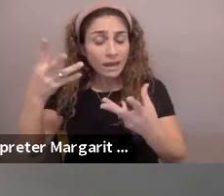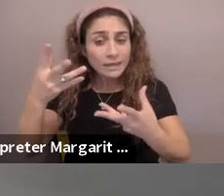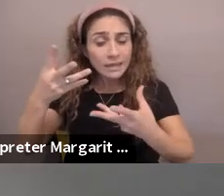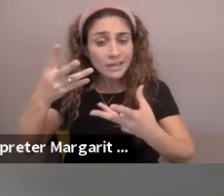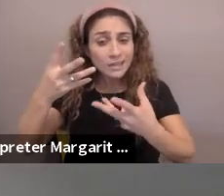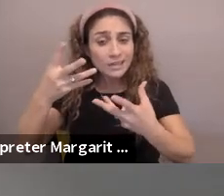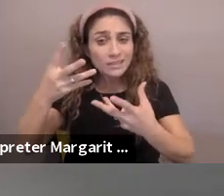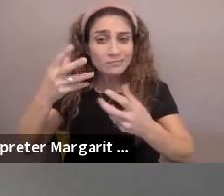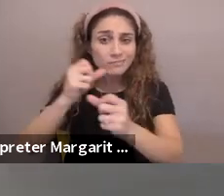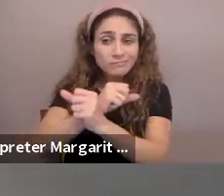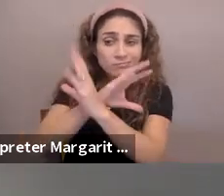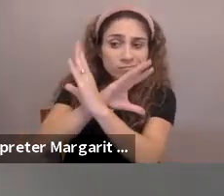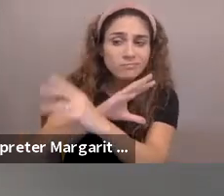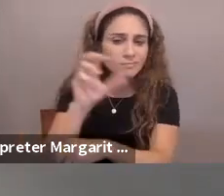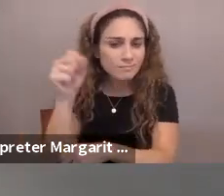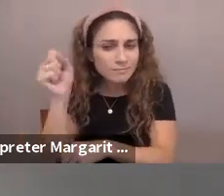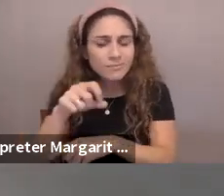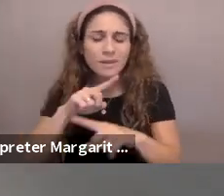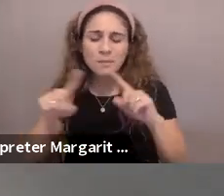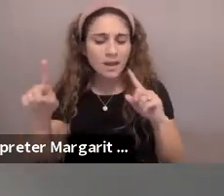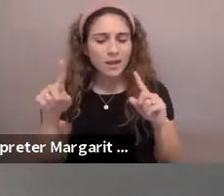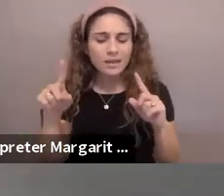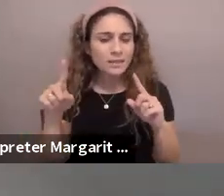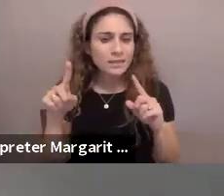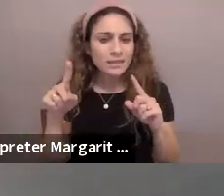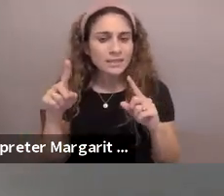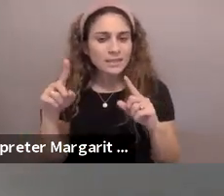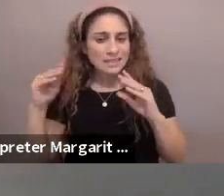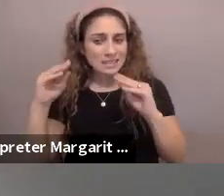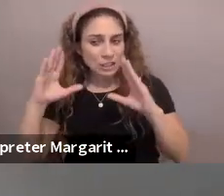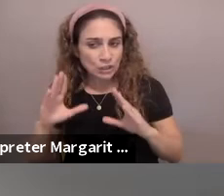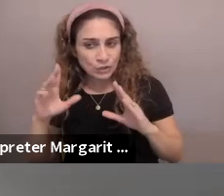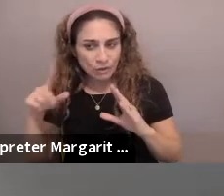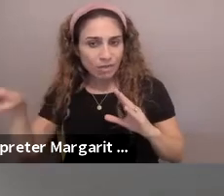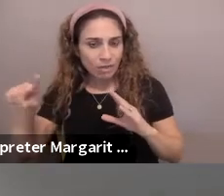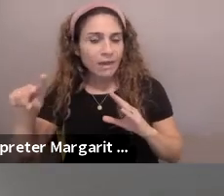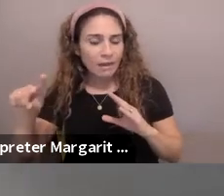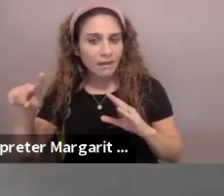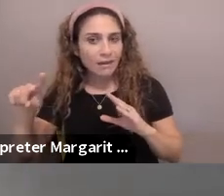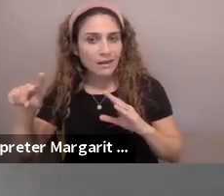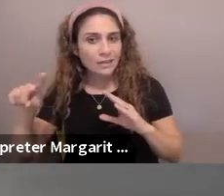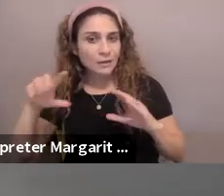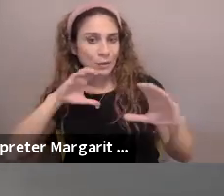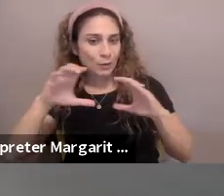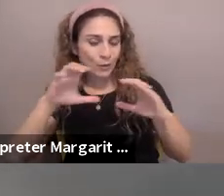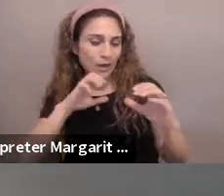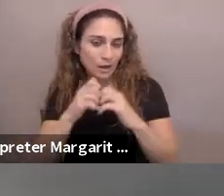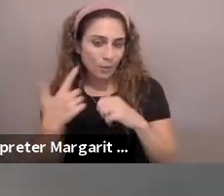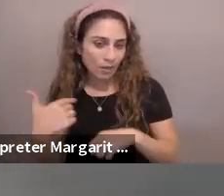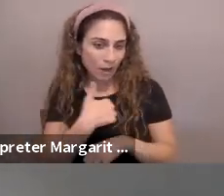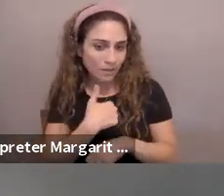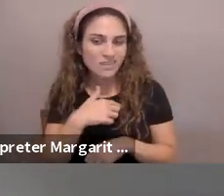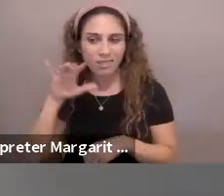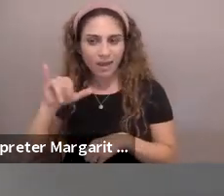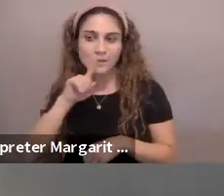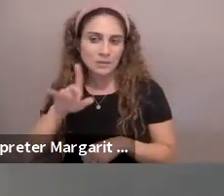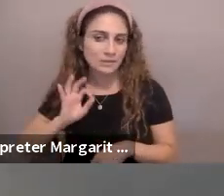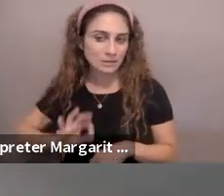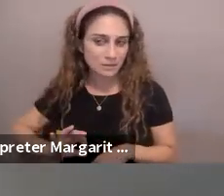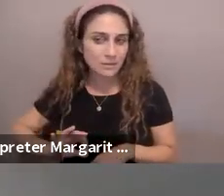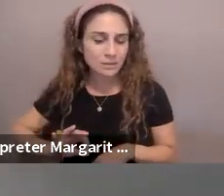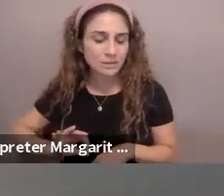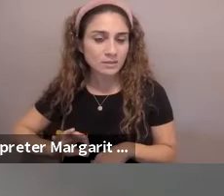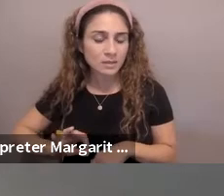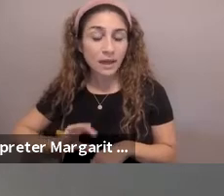Teachers bet you the most communication with the parents about what we can do to help and what they can do to help have been very beneficial and the ones that are not communicating